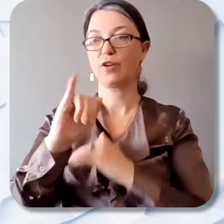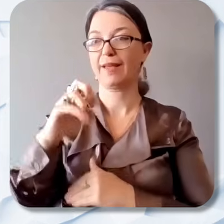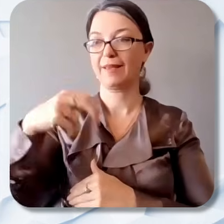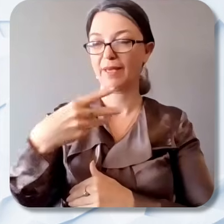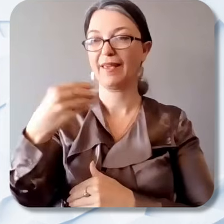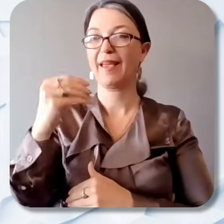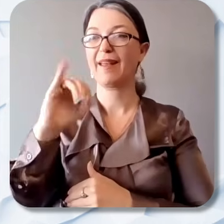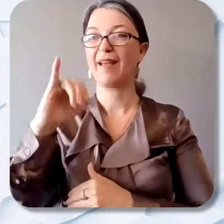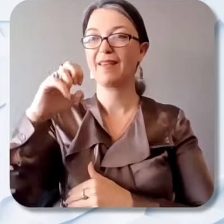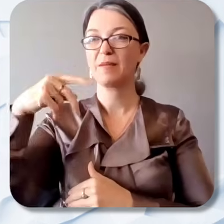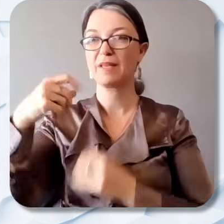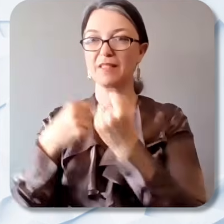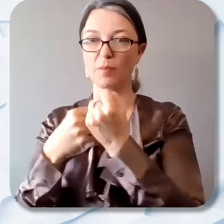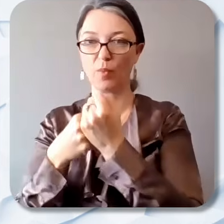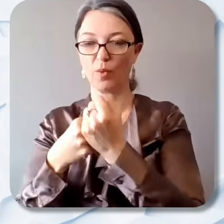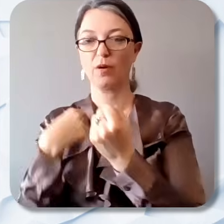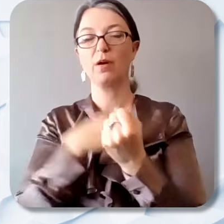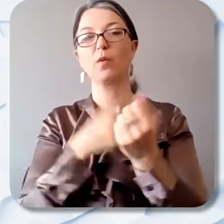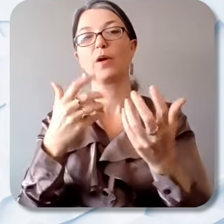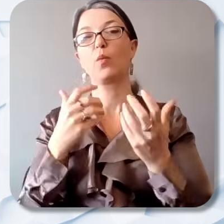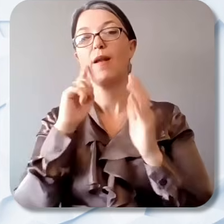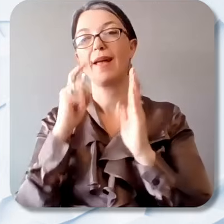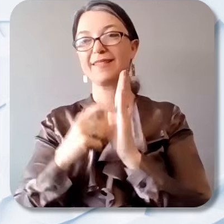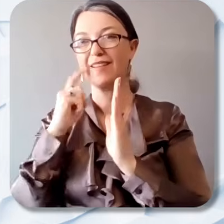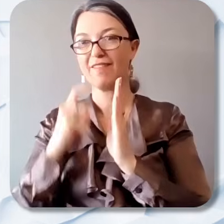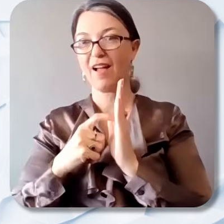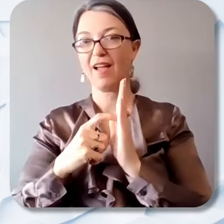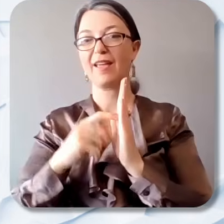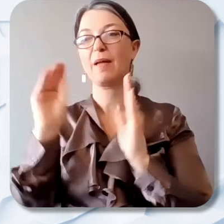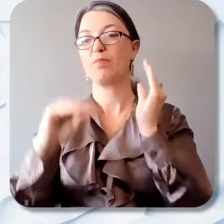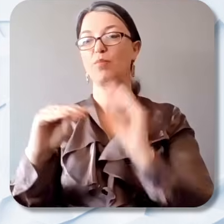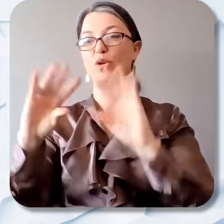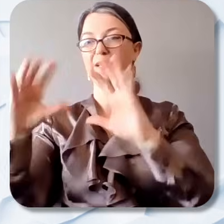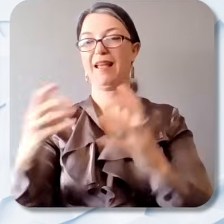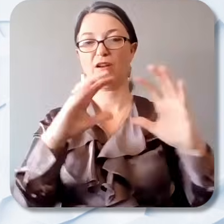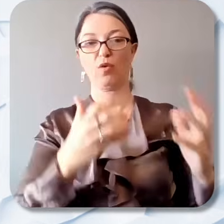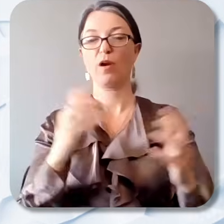We want to identify and categorize, where LEAs are struggling to provide services.